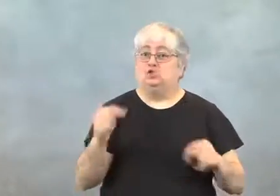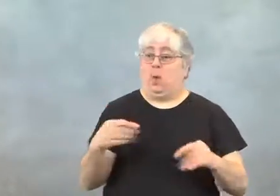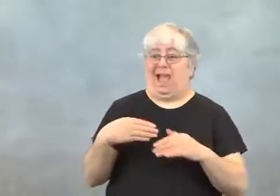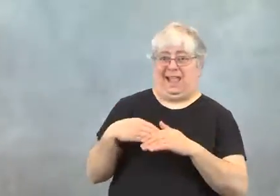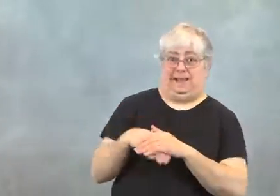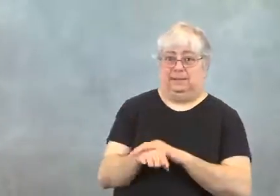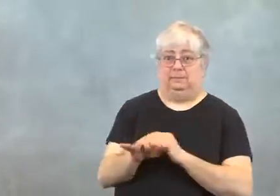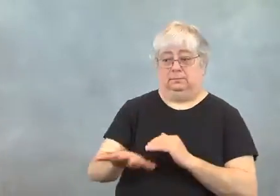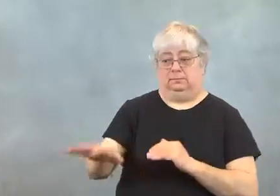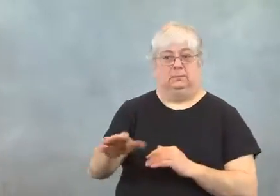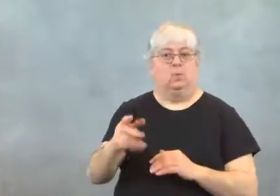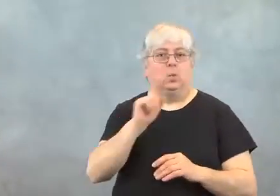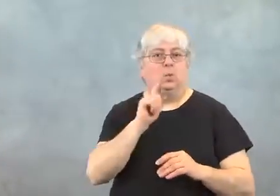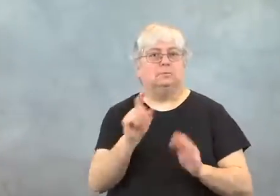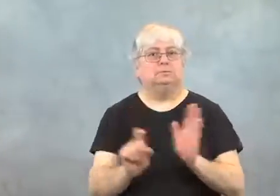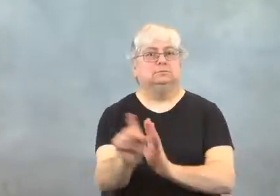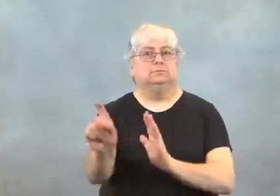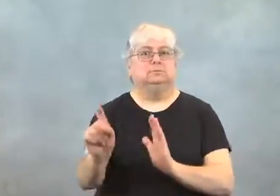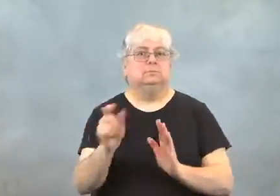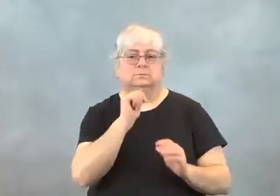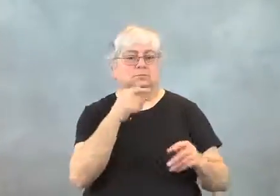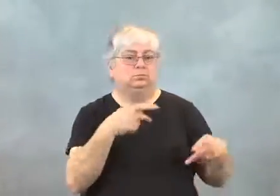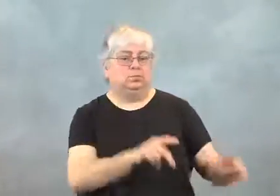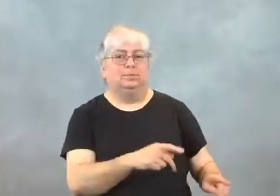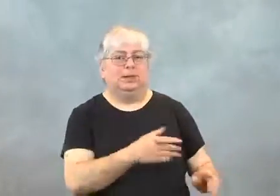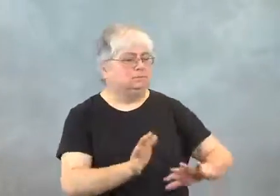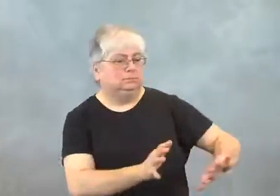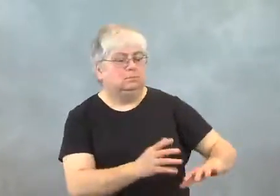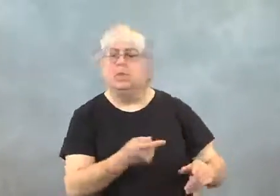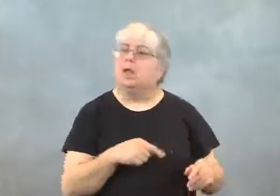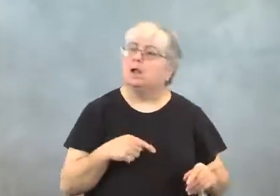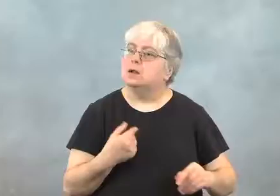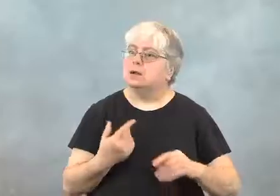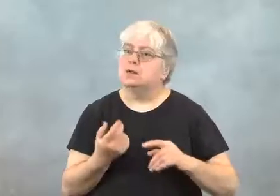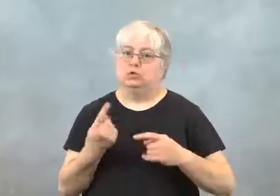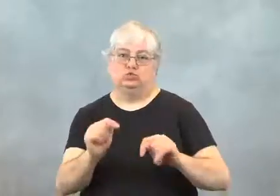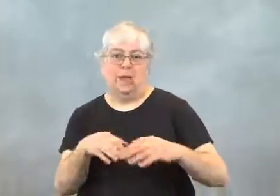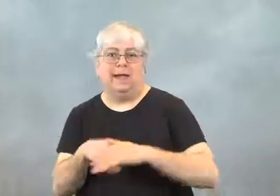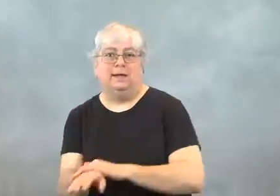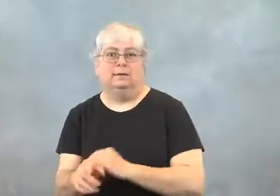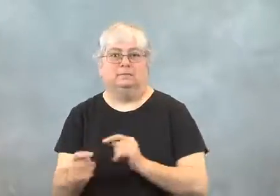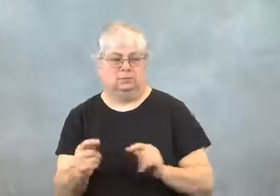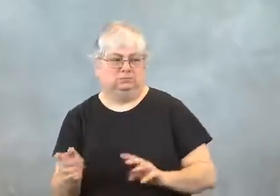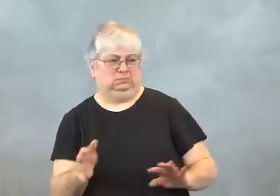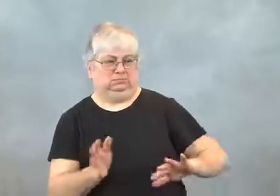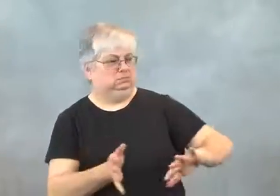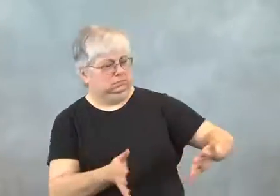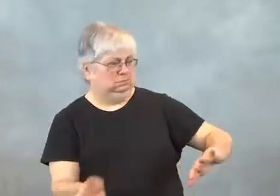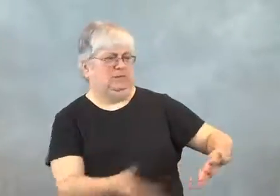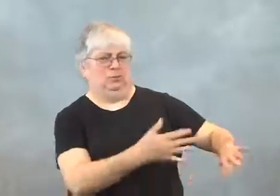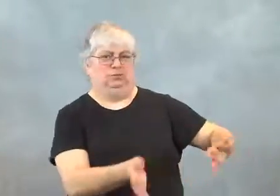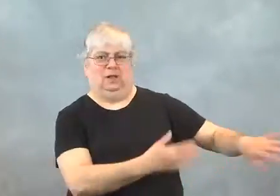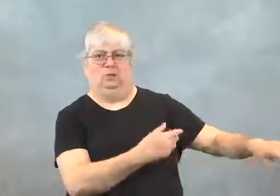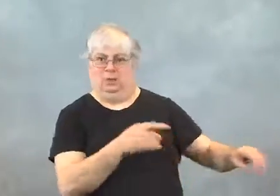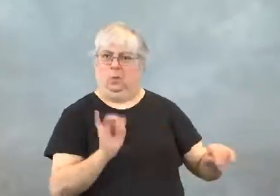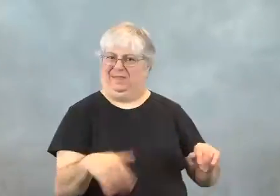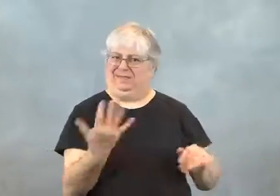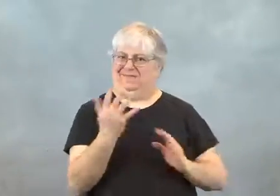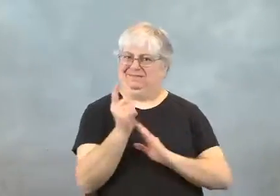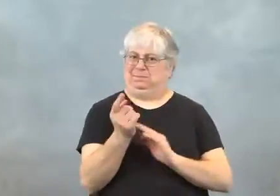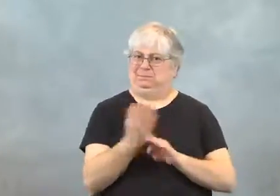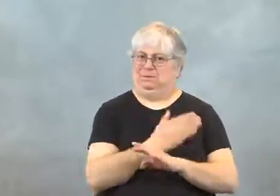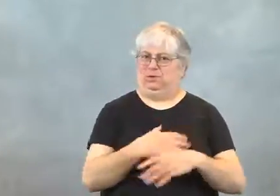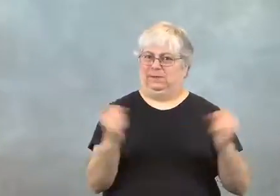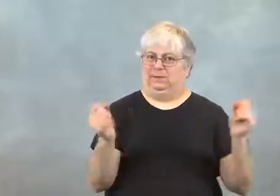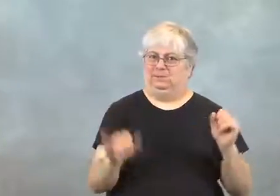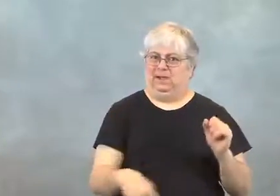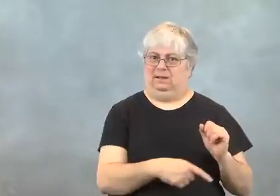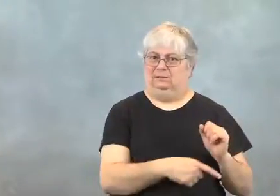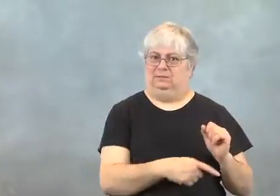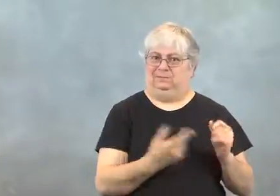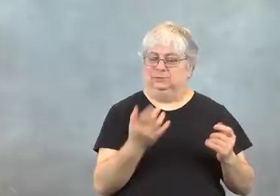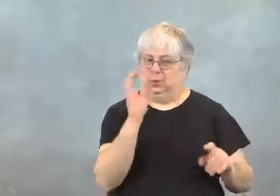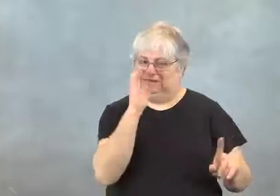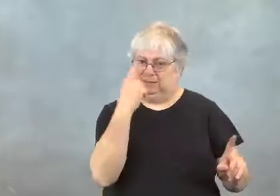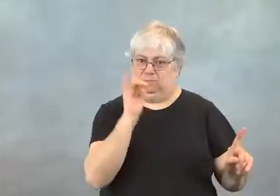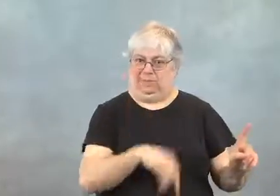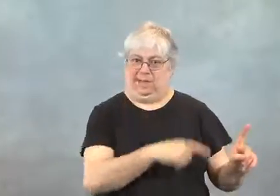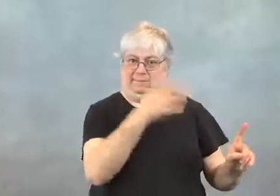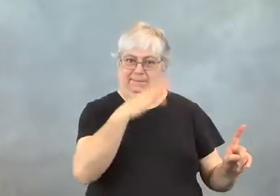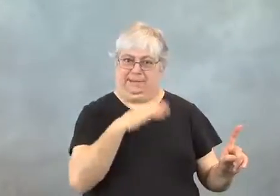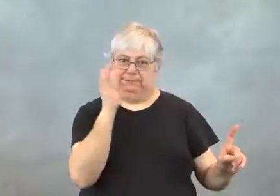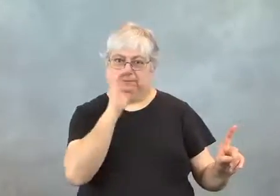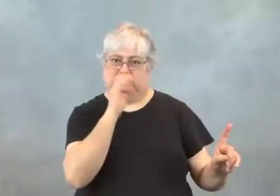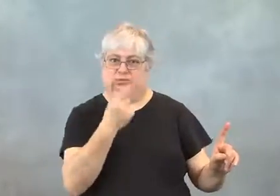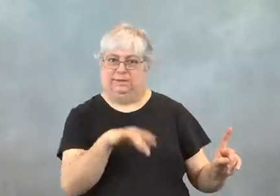He had tried to enter a restricted area, and was told to go away.